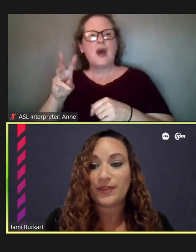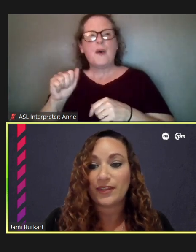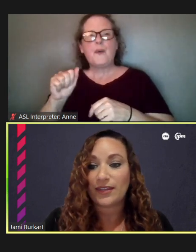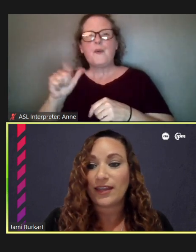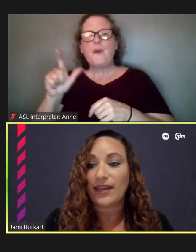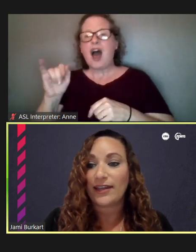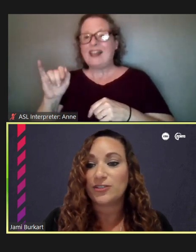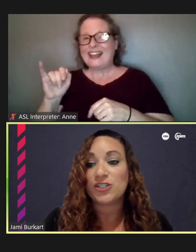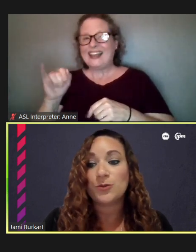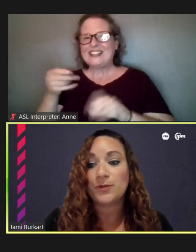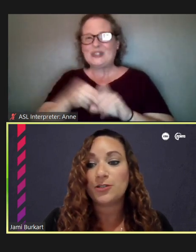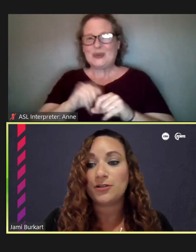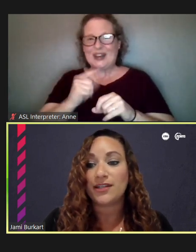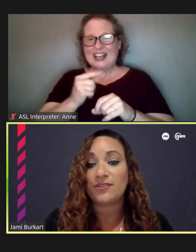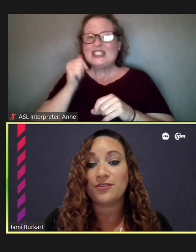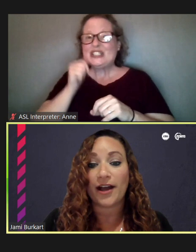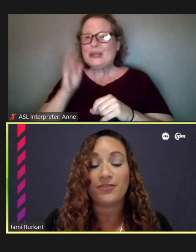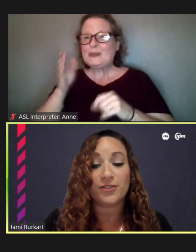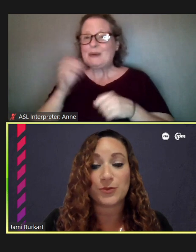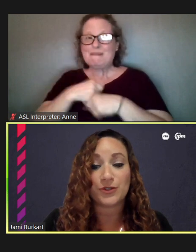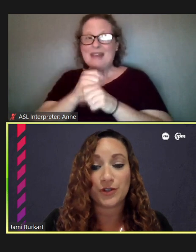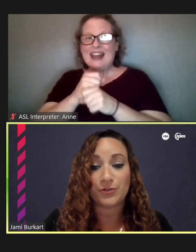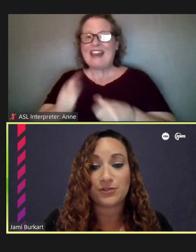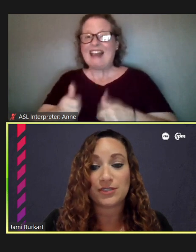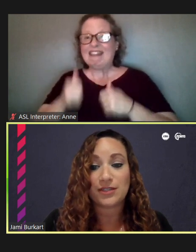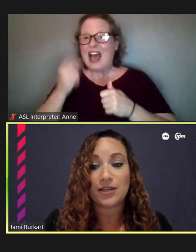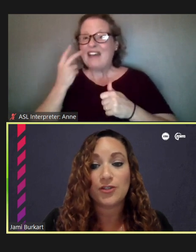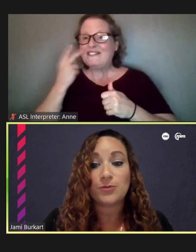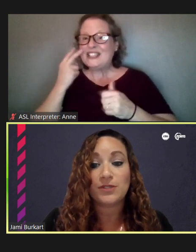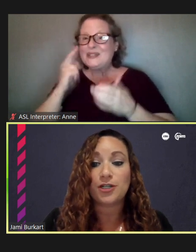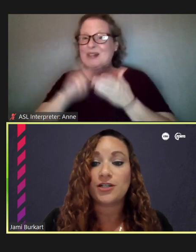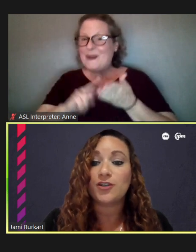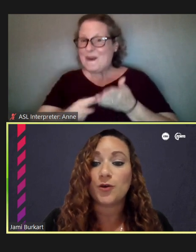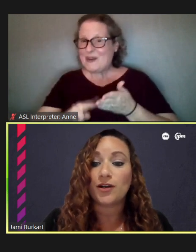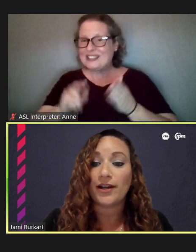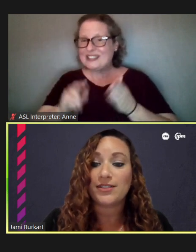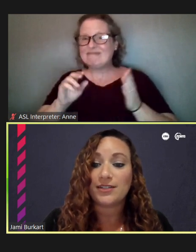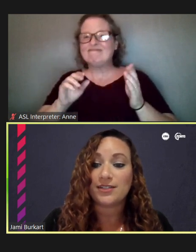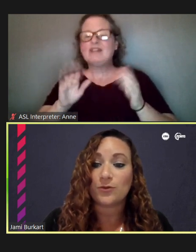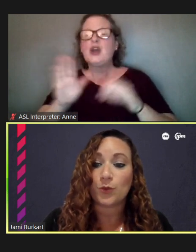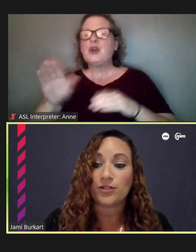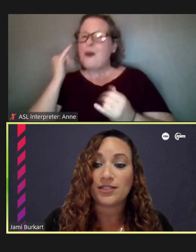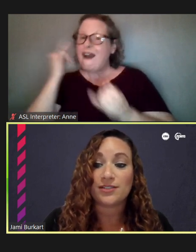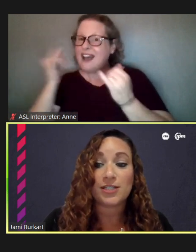and she will be creating the live visual notes. she'll be turning your ideas and words into